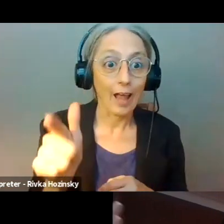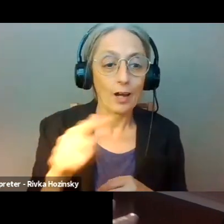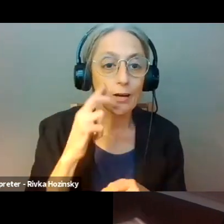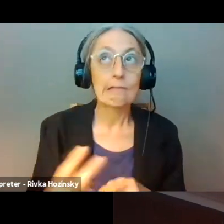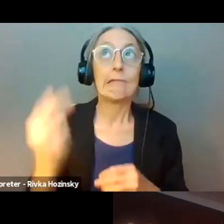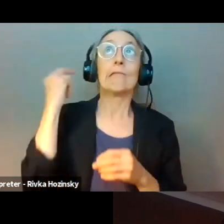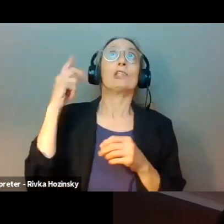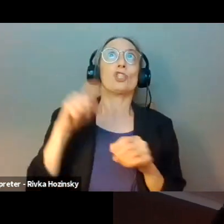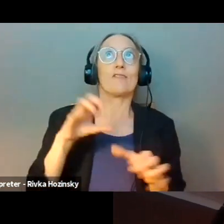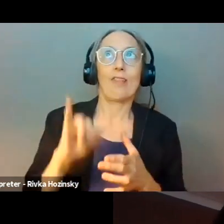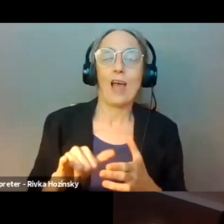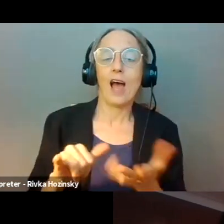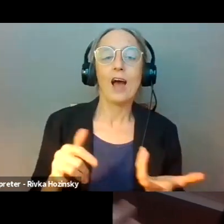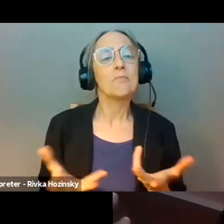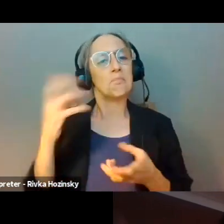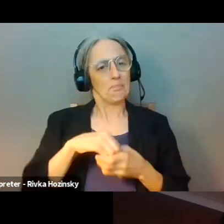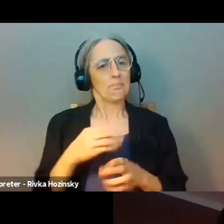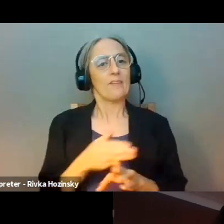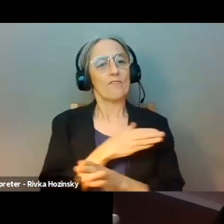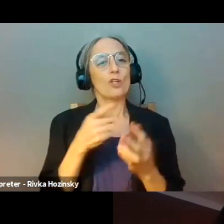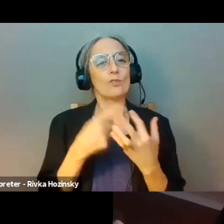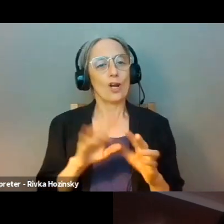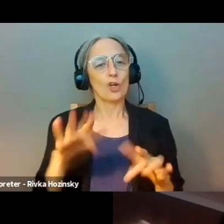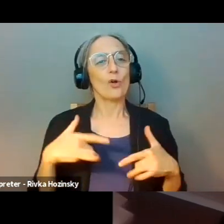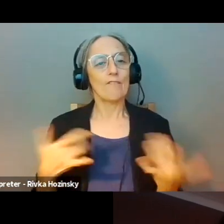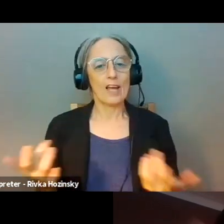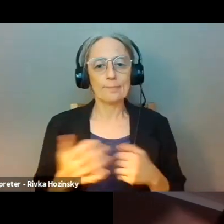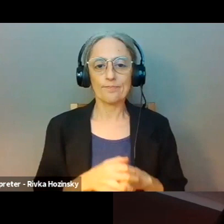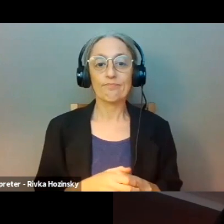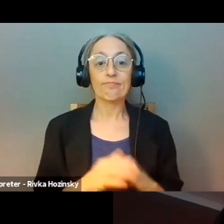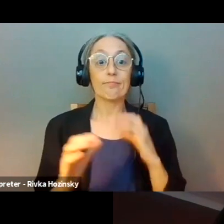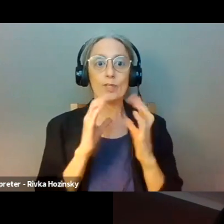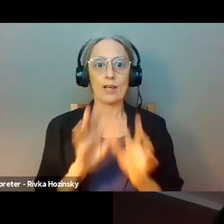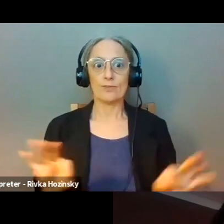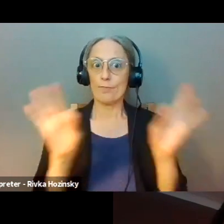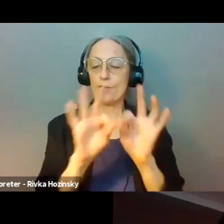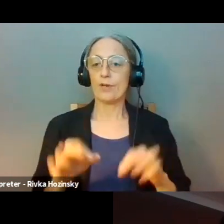In terms of communicating out what you're doing, I think a lot of folks, a lot of our panelists have already kind of talked about